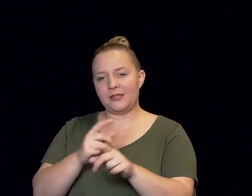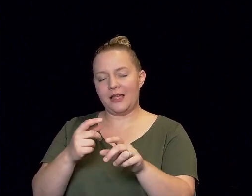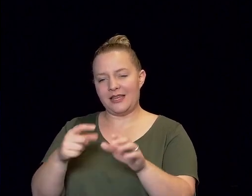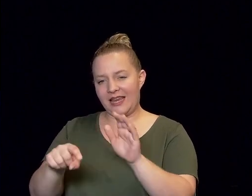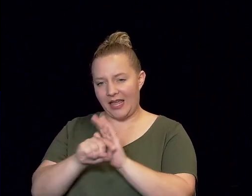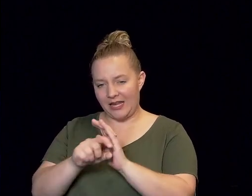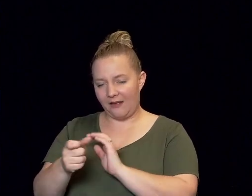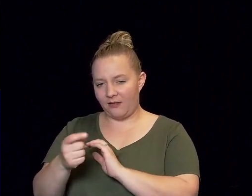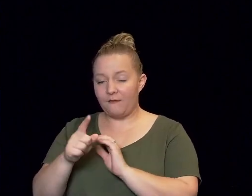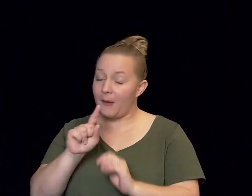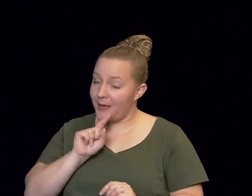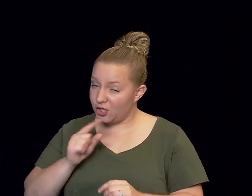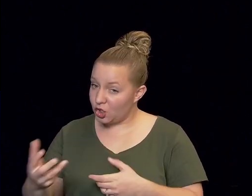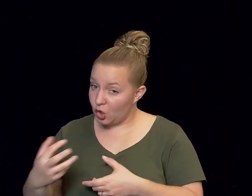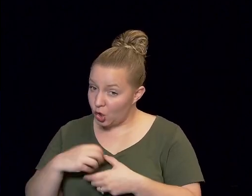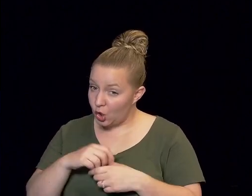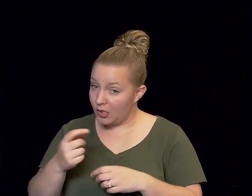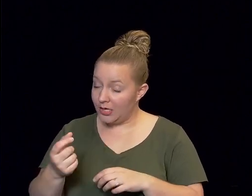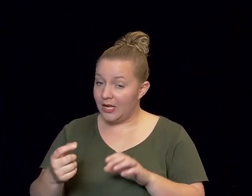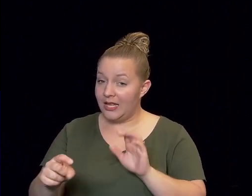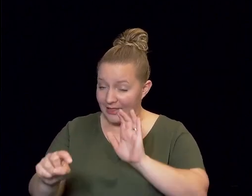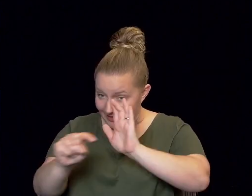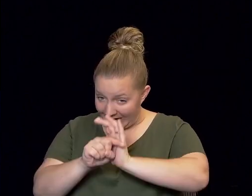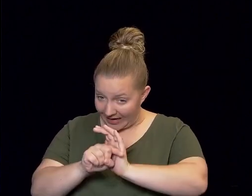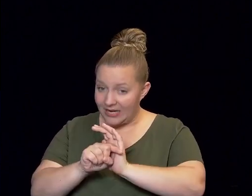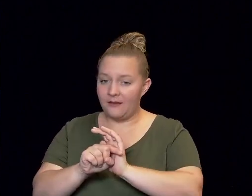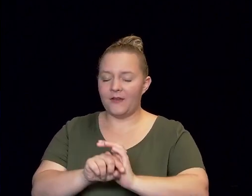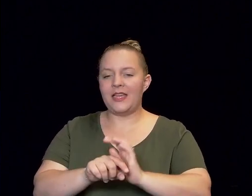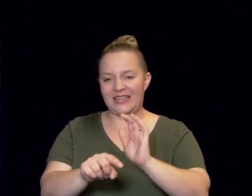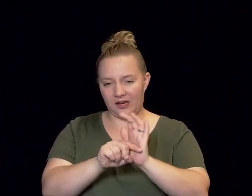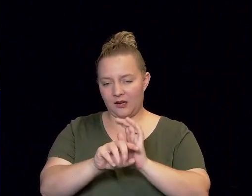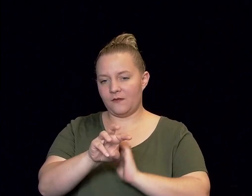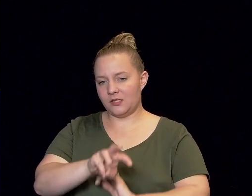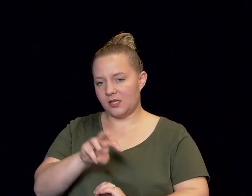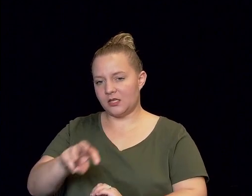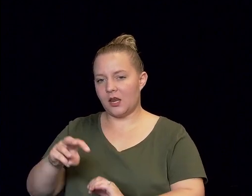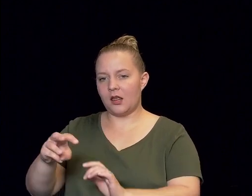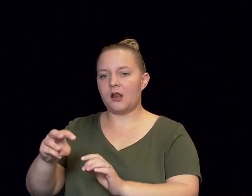that negative with the 11 so therefore, I get -66. I brought down my minus sign and then